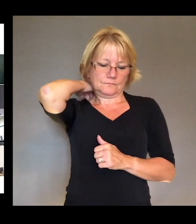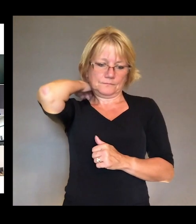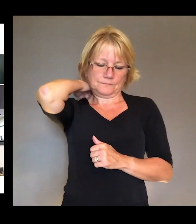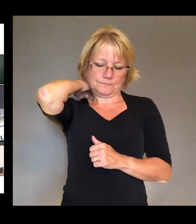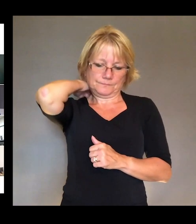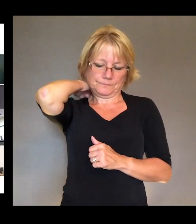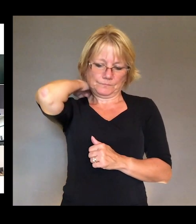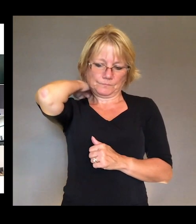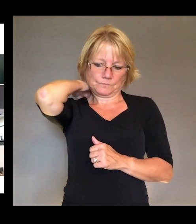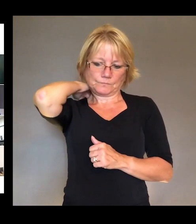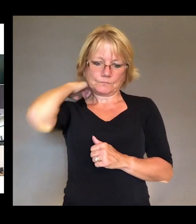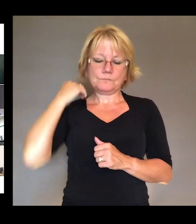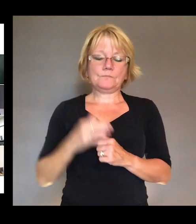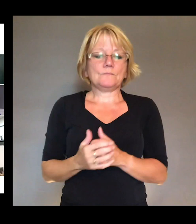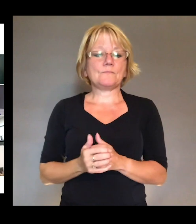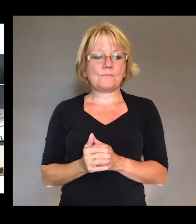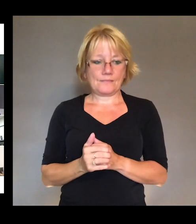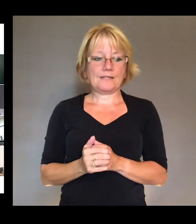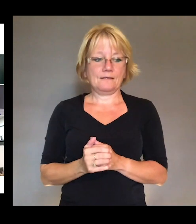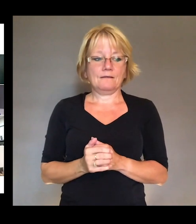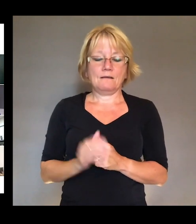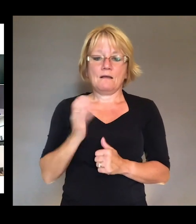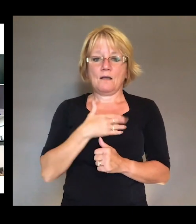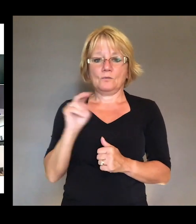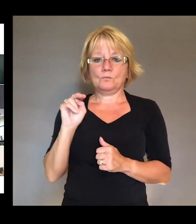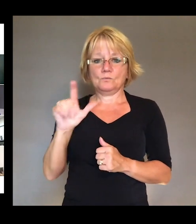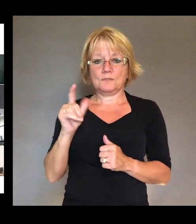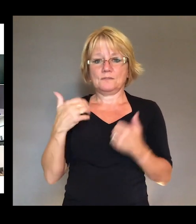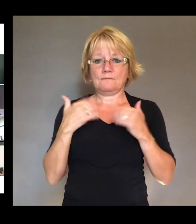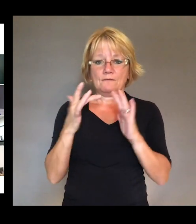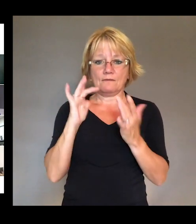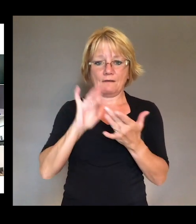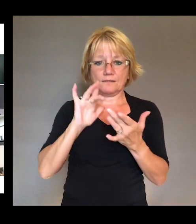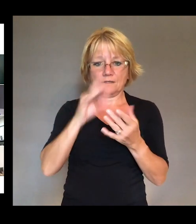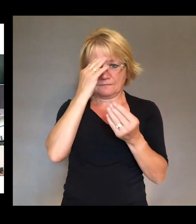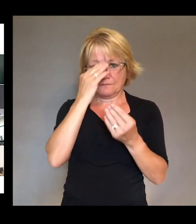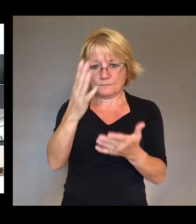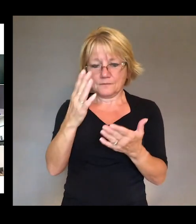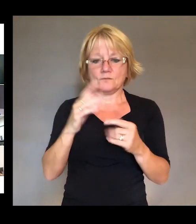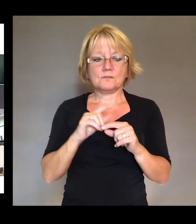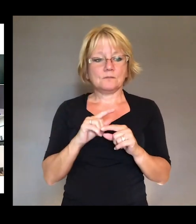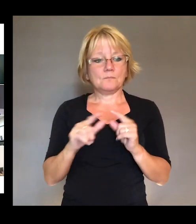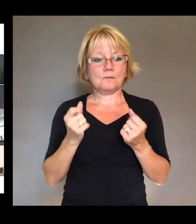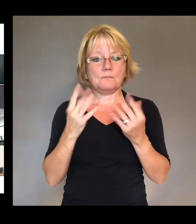So again, if you have to contact us, in our newsletters, you know, you have our contact information,